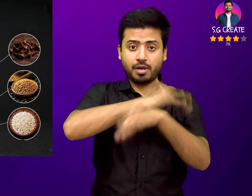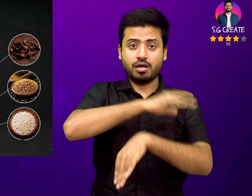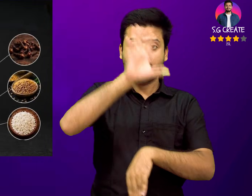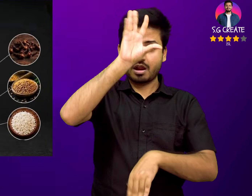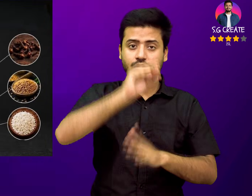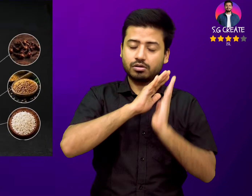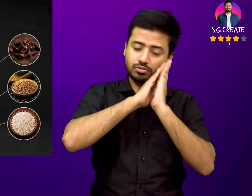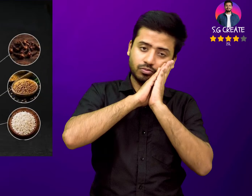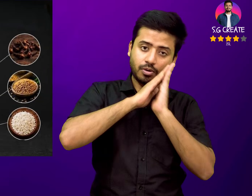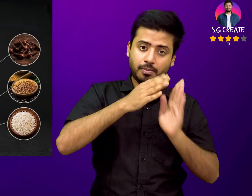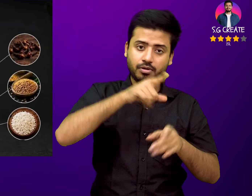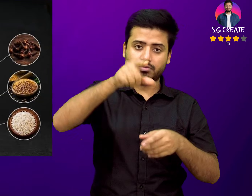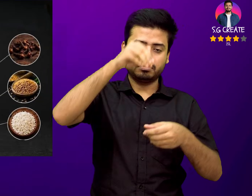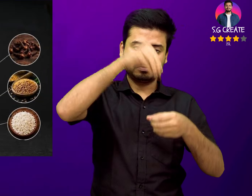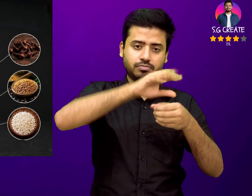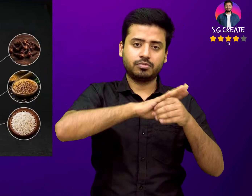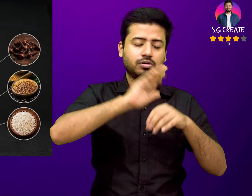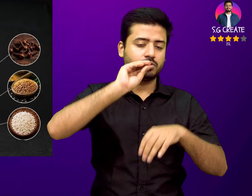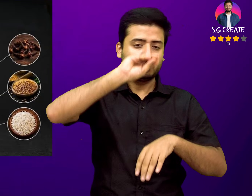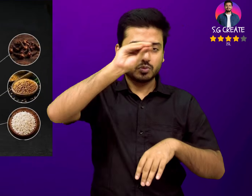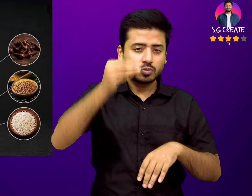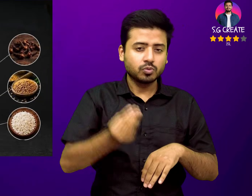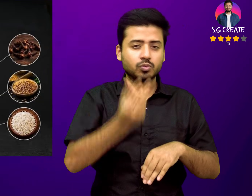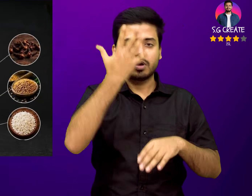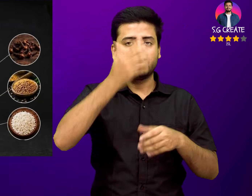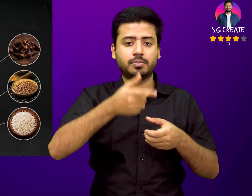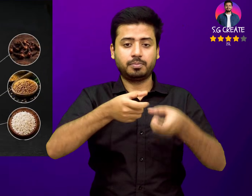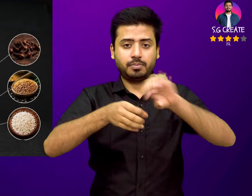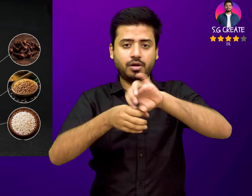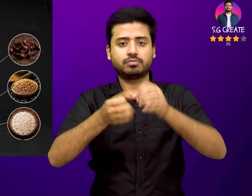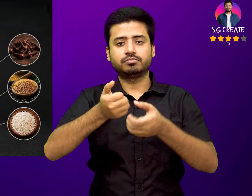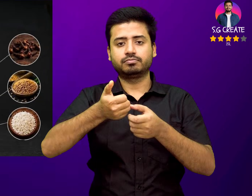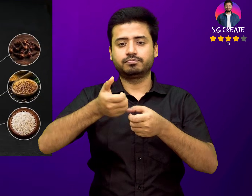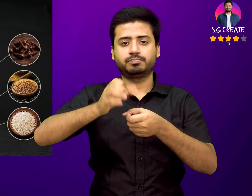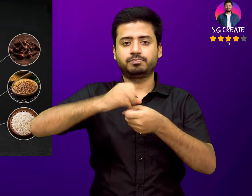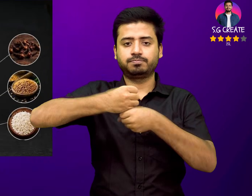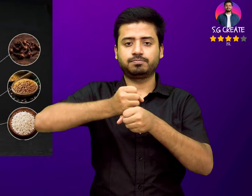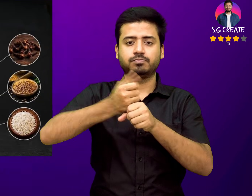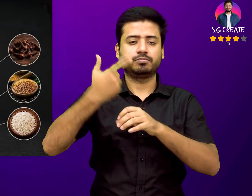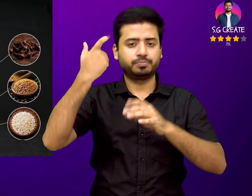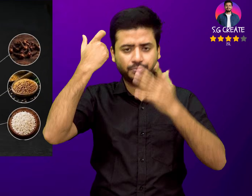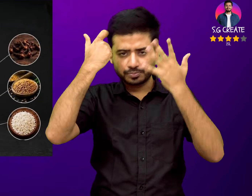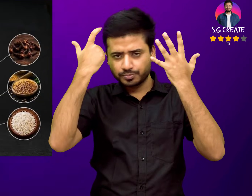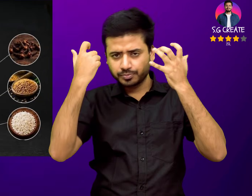which can help support the active phase of hair growth. Antimicrobial action. A healthy scalp